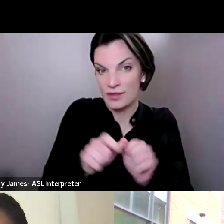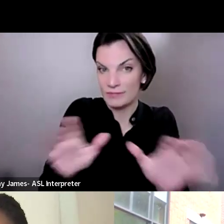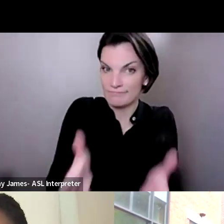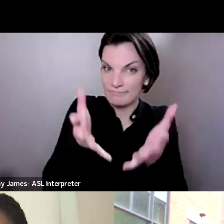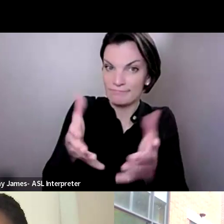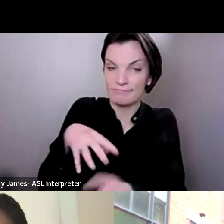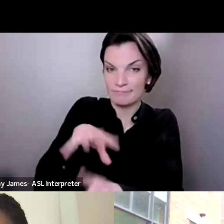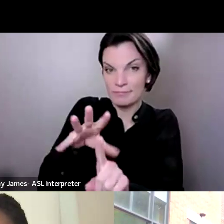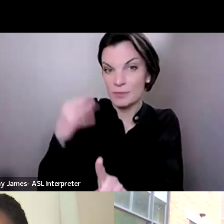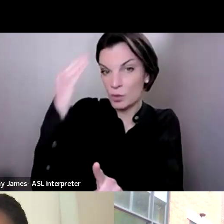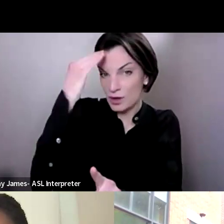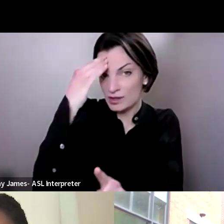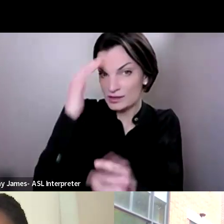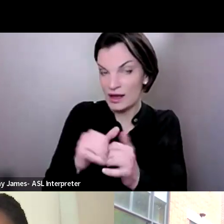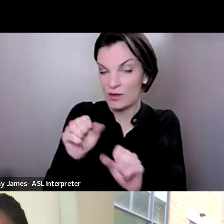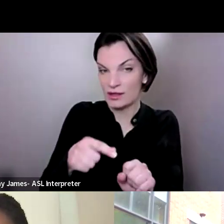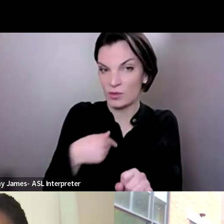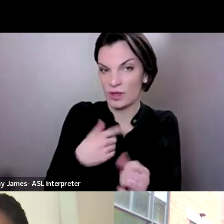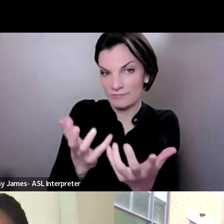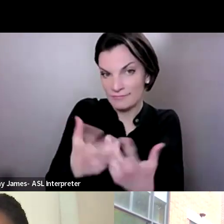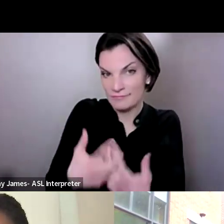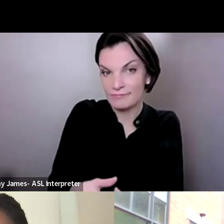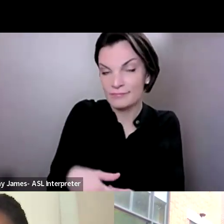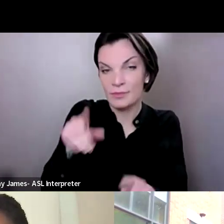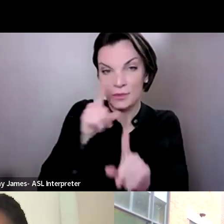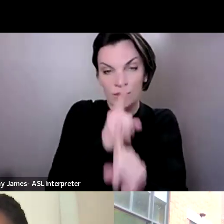whatever it is that we need our goals are, but in this case, I think that awareness is